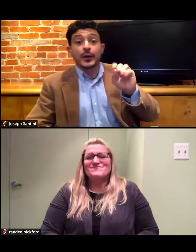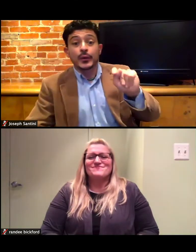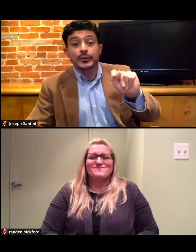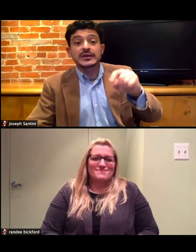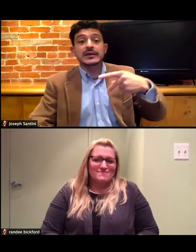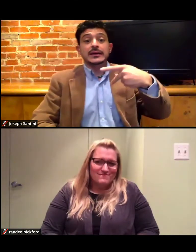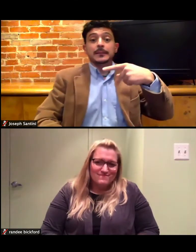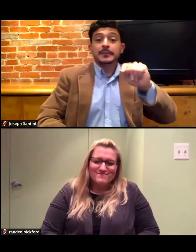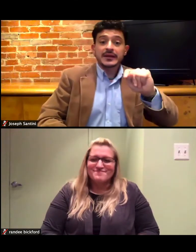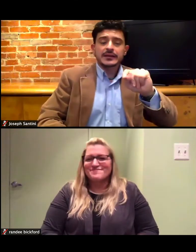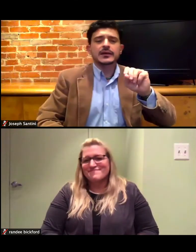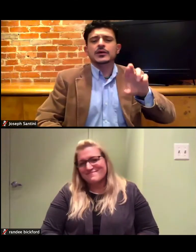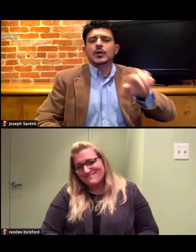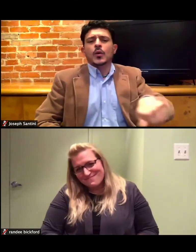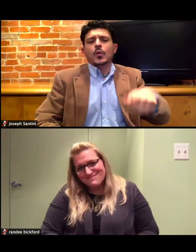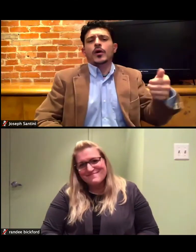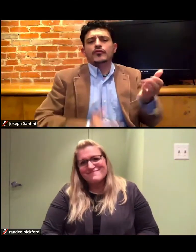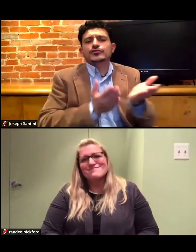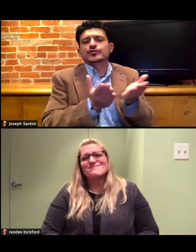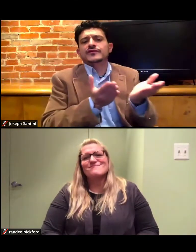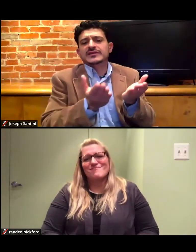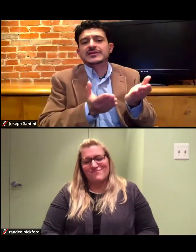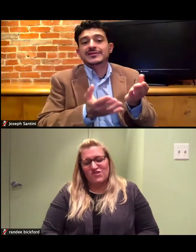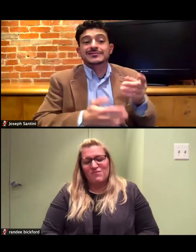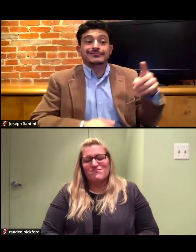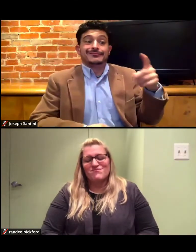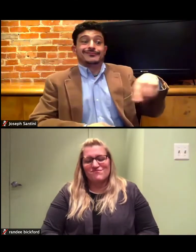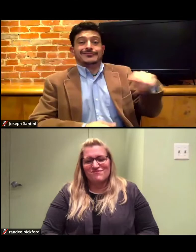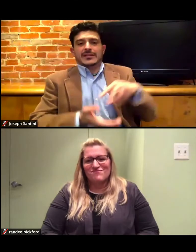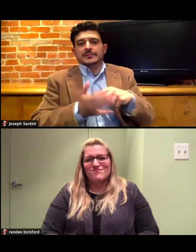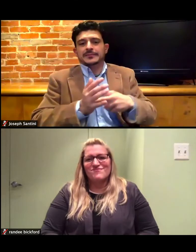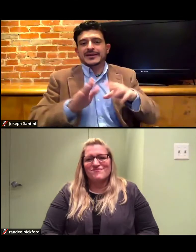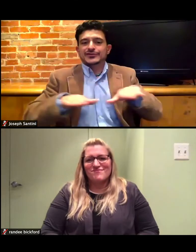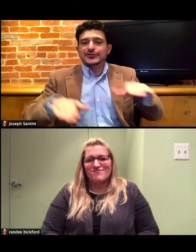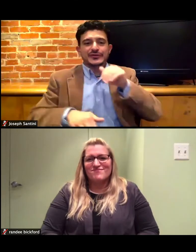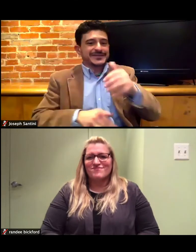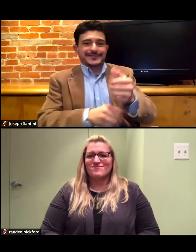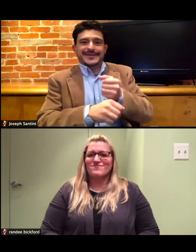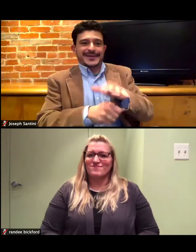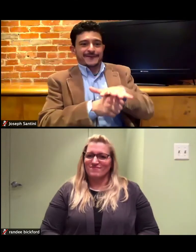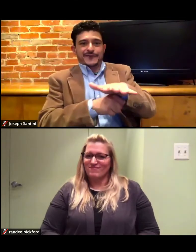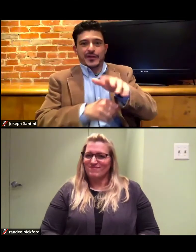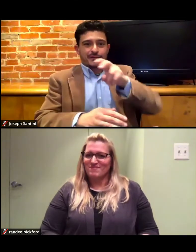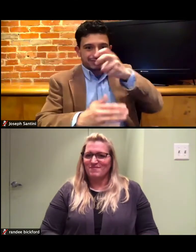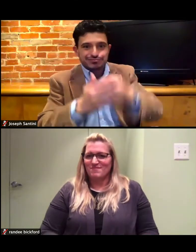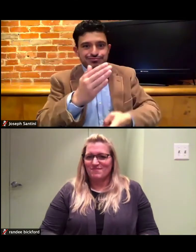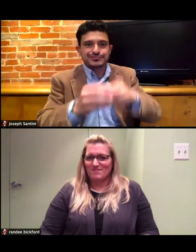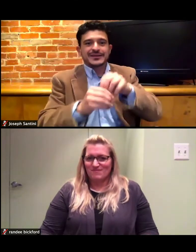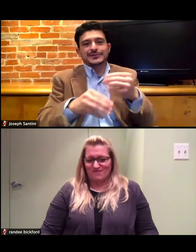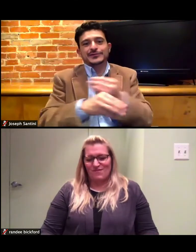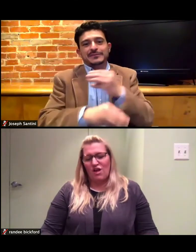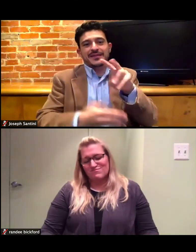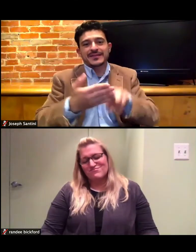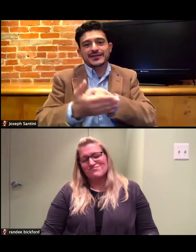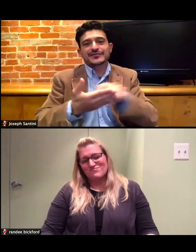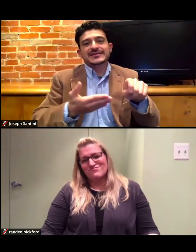for speech therapy, occupational therapy or other needs. So that means that those children in mainstream settings